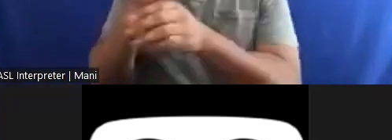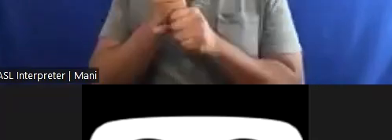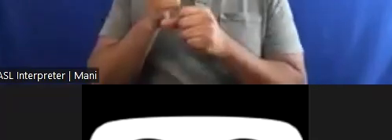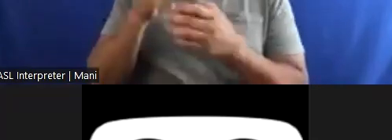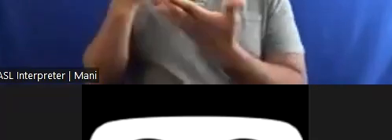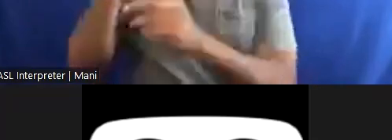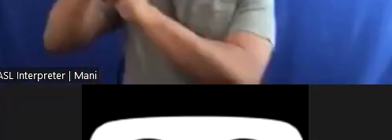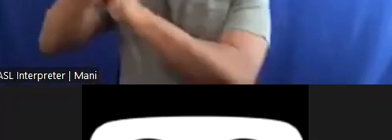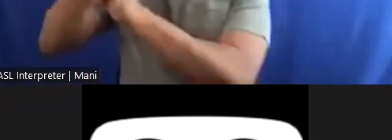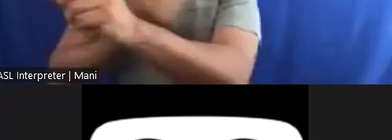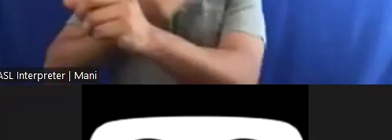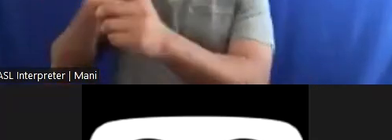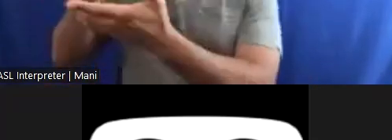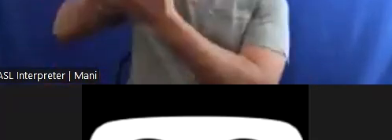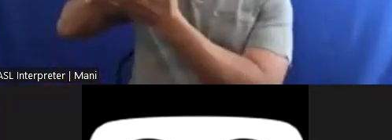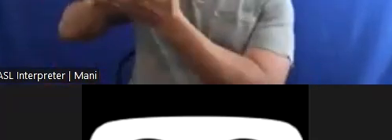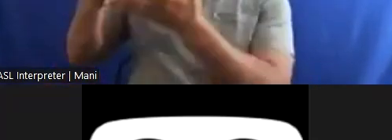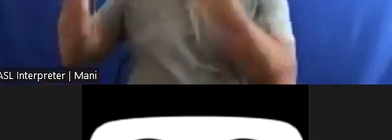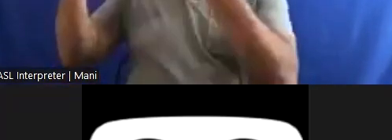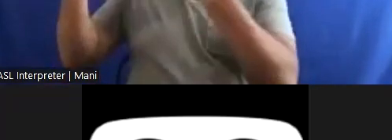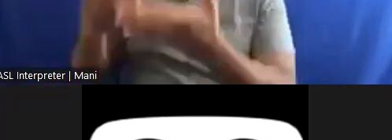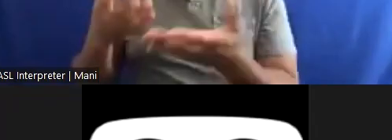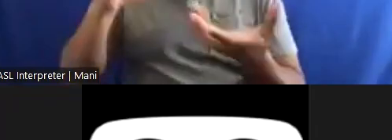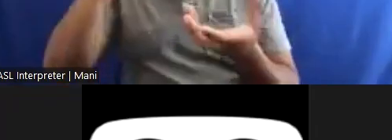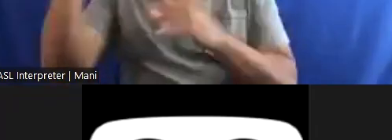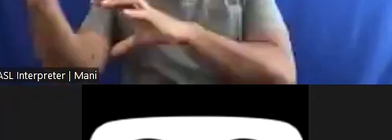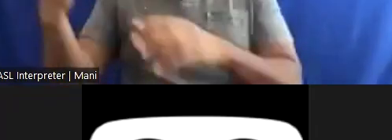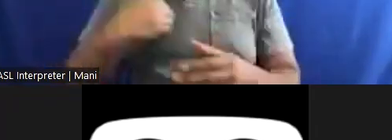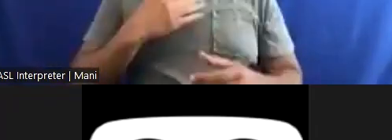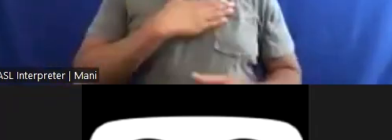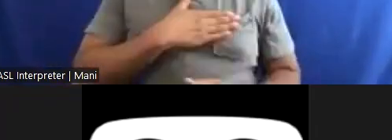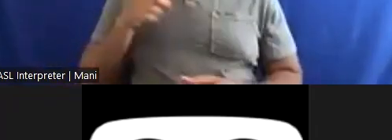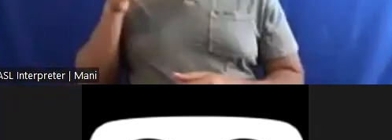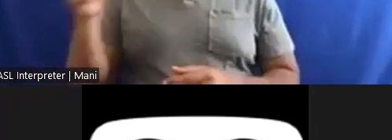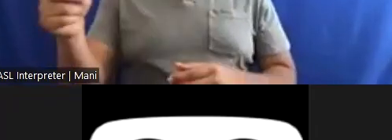So I just appreciate you calling that in because it's so important.